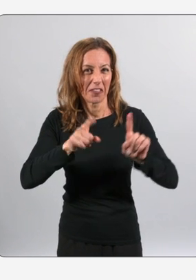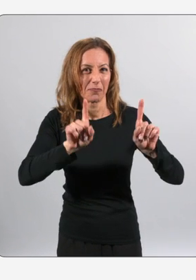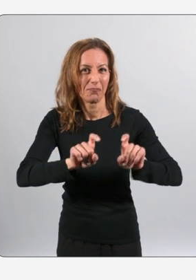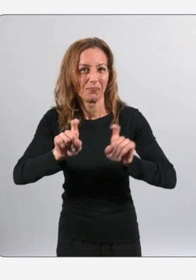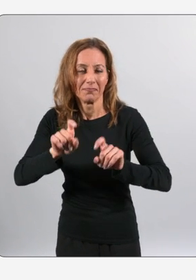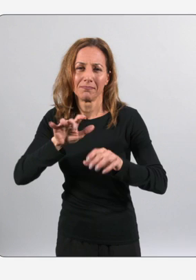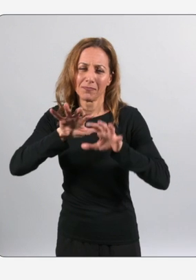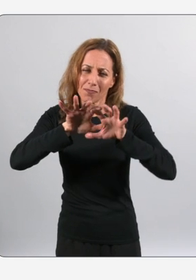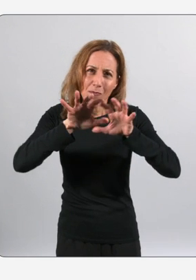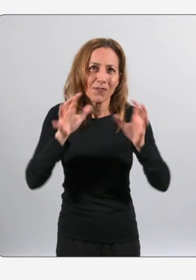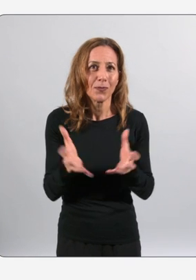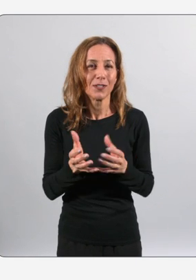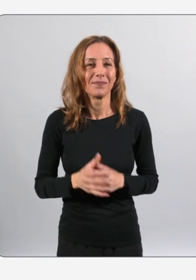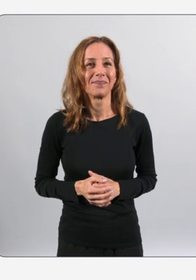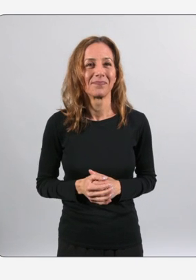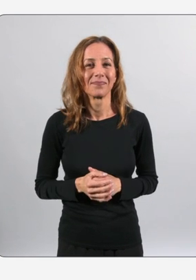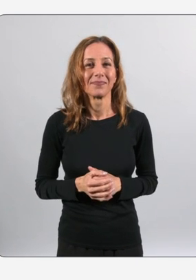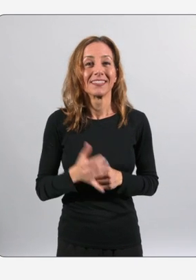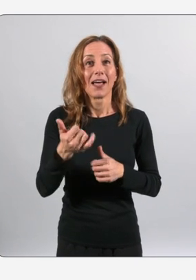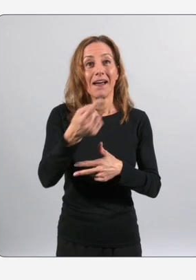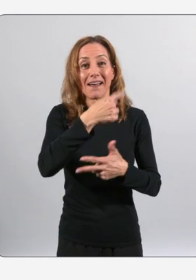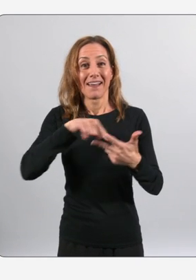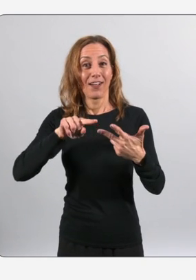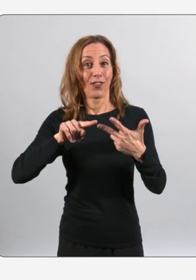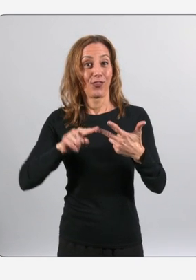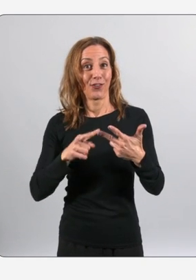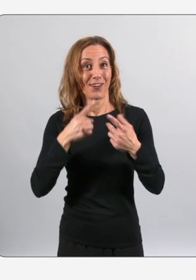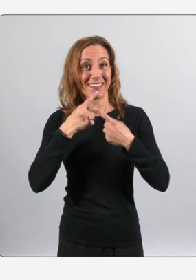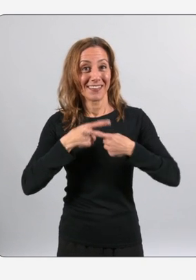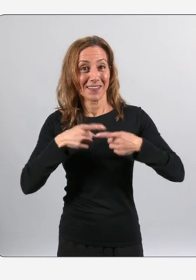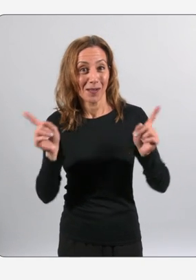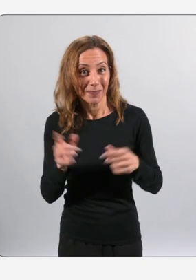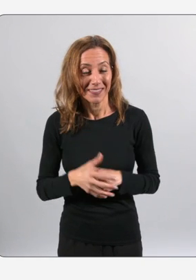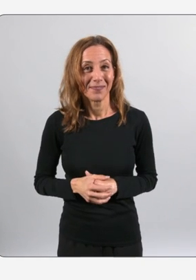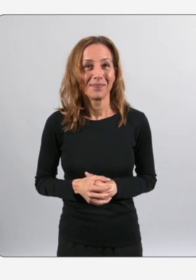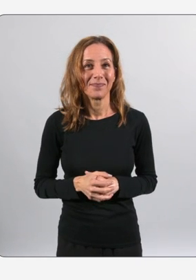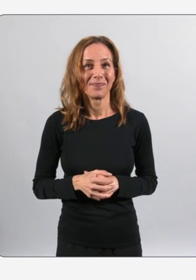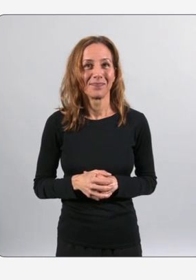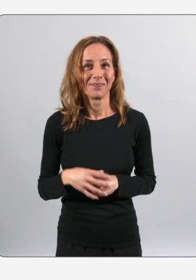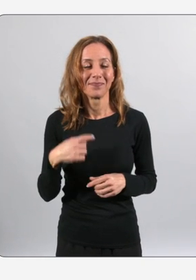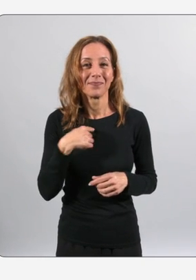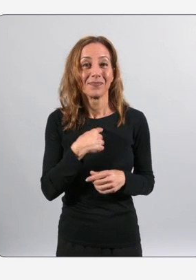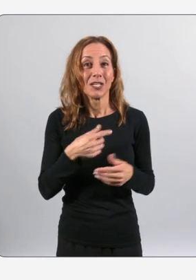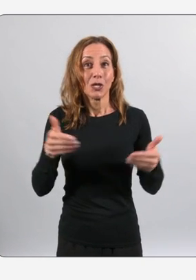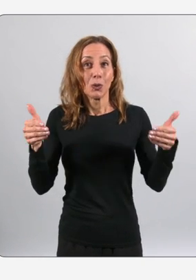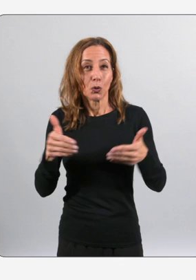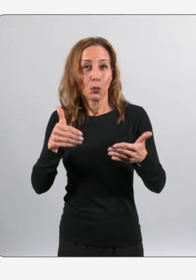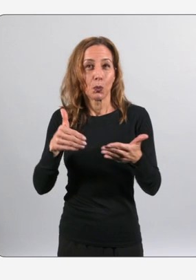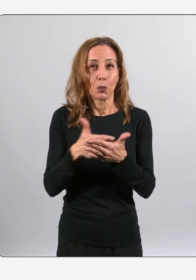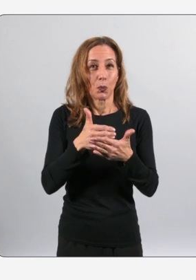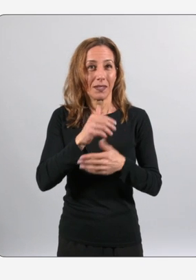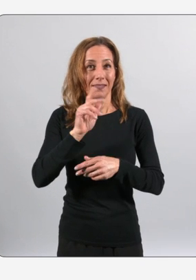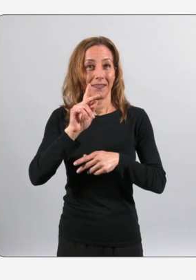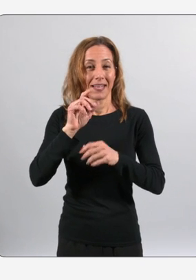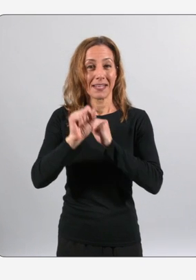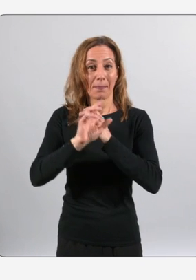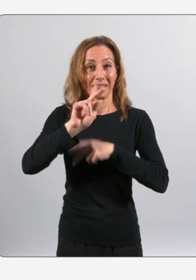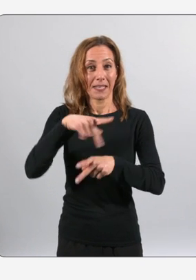And now, on to my third announcement. We are introducing another new campaign type called Demand Gen.